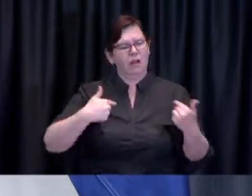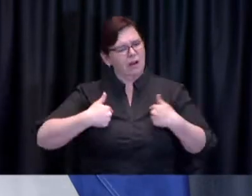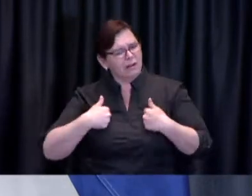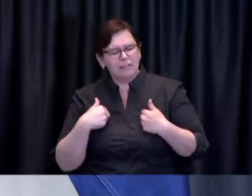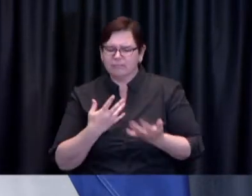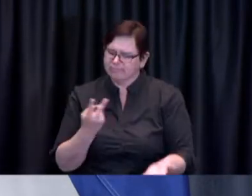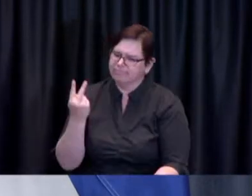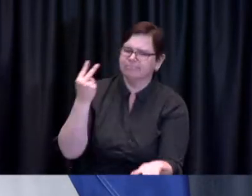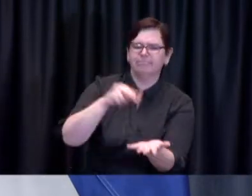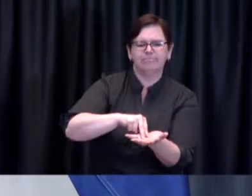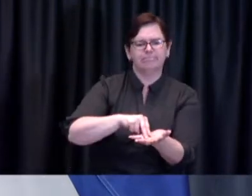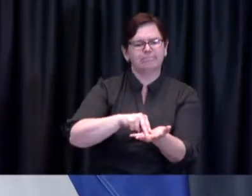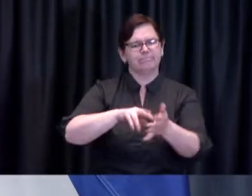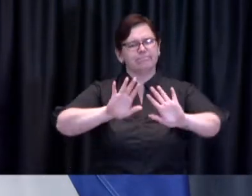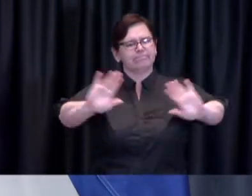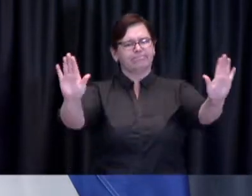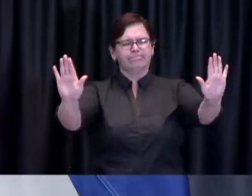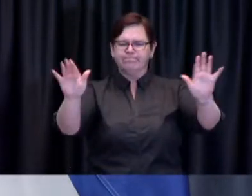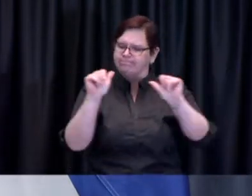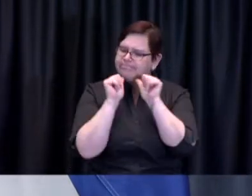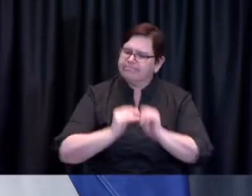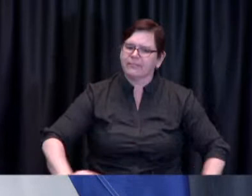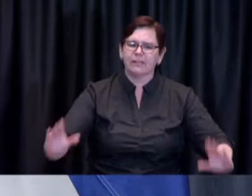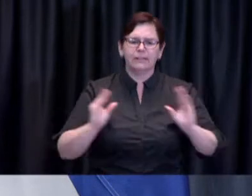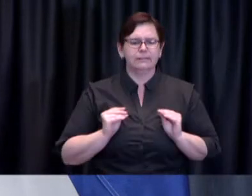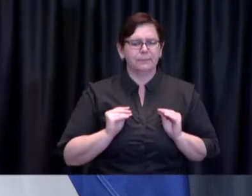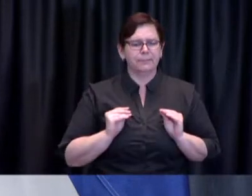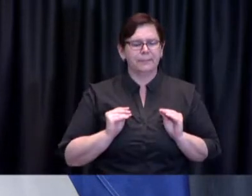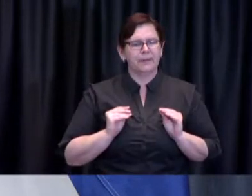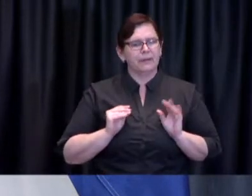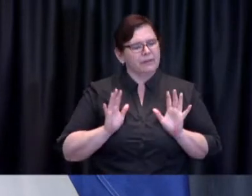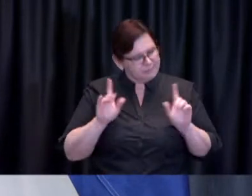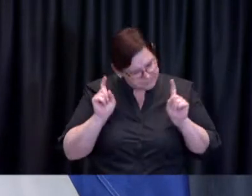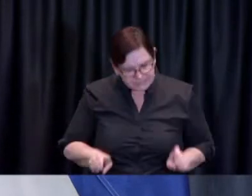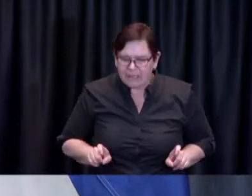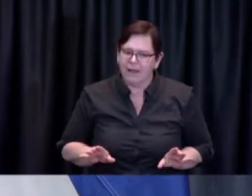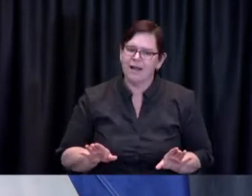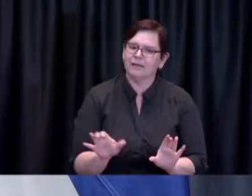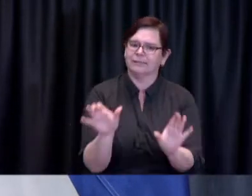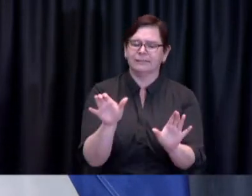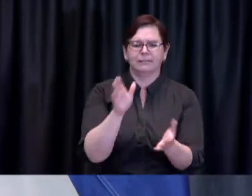spoke up and that we stood up and that we acted against that I will never hesitate to do that